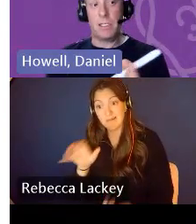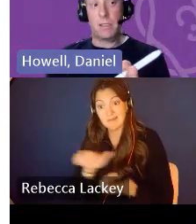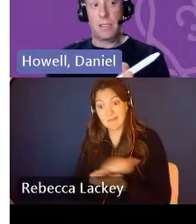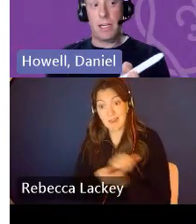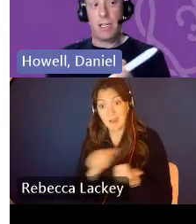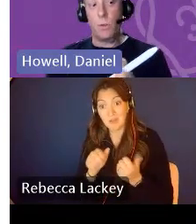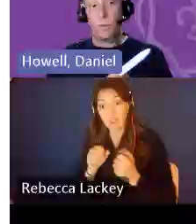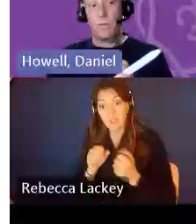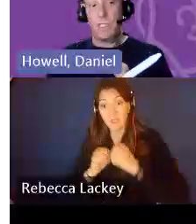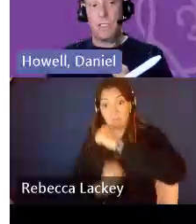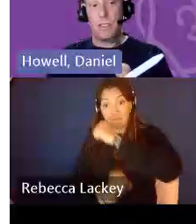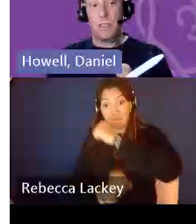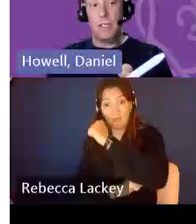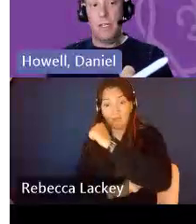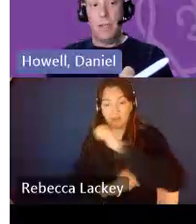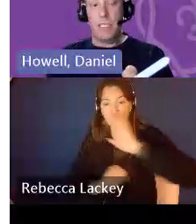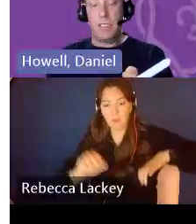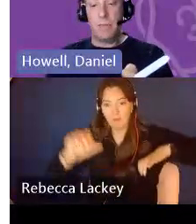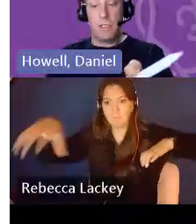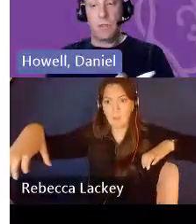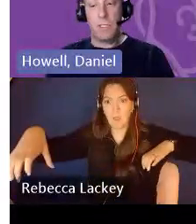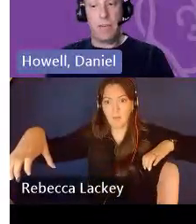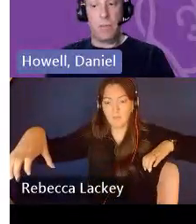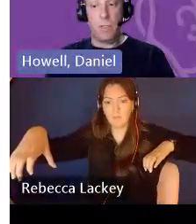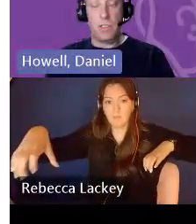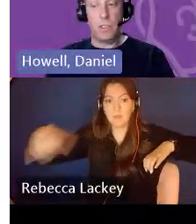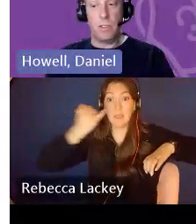are kind of catacorn from each other. Meaning if you close half the bridge,